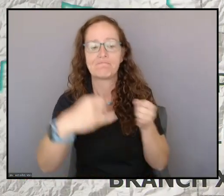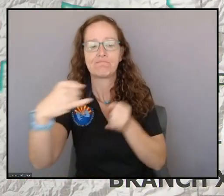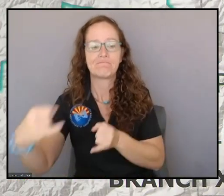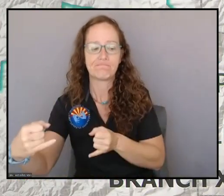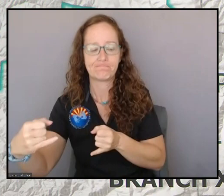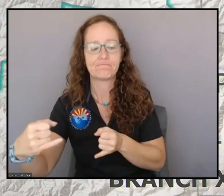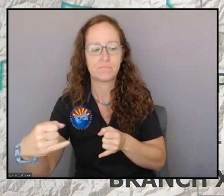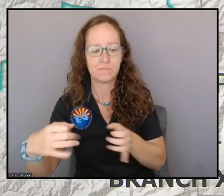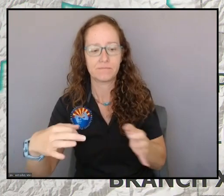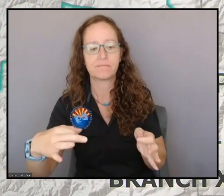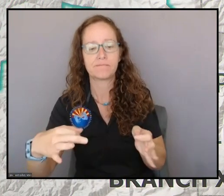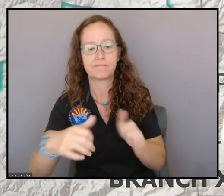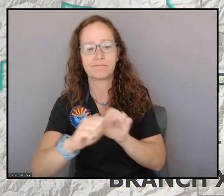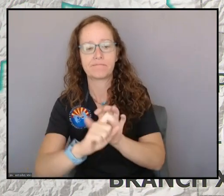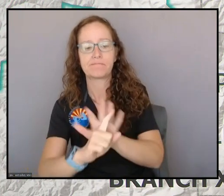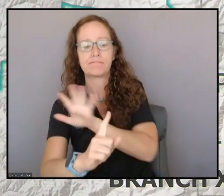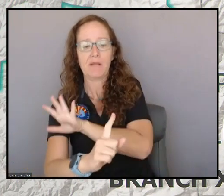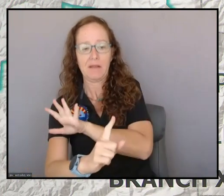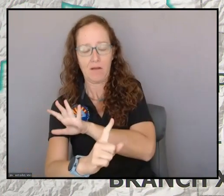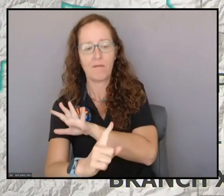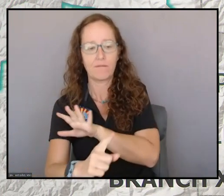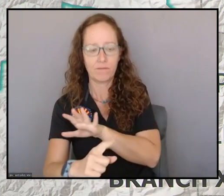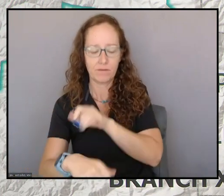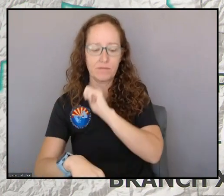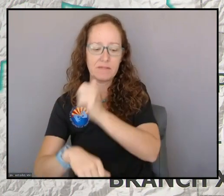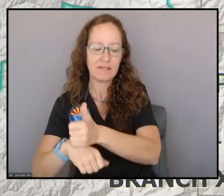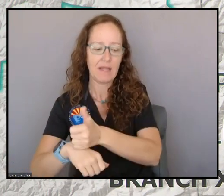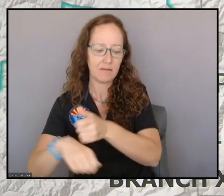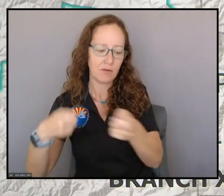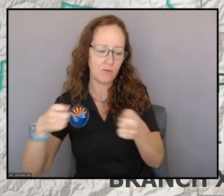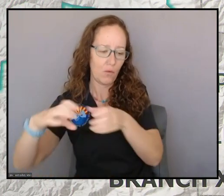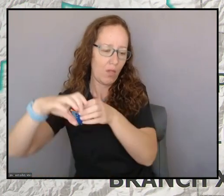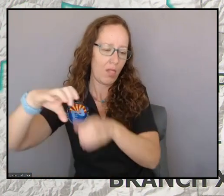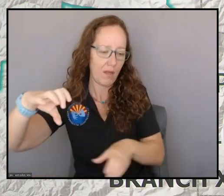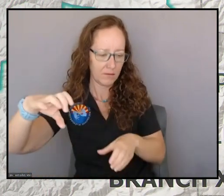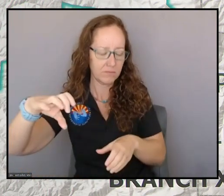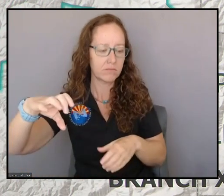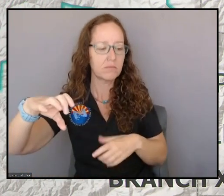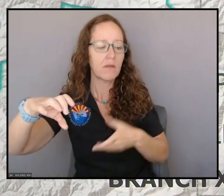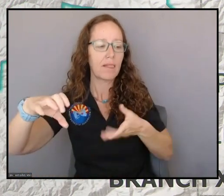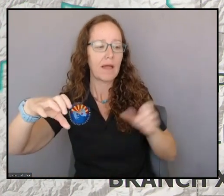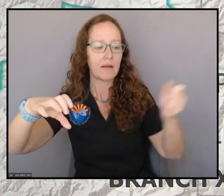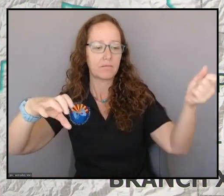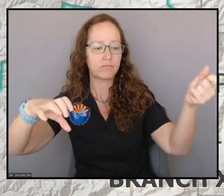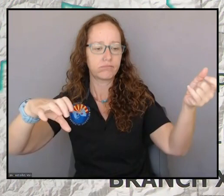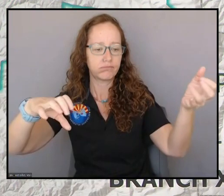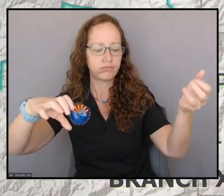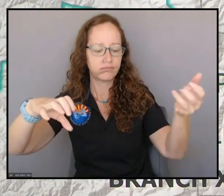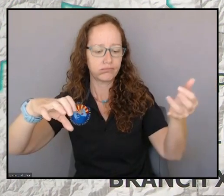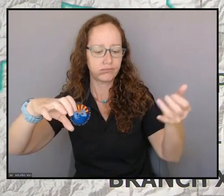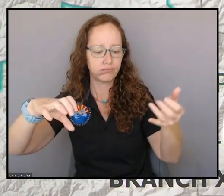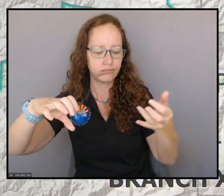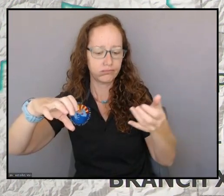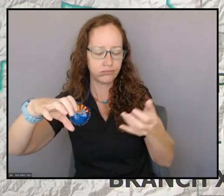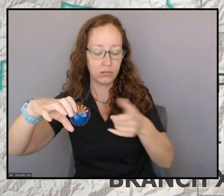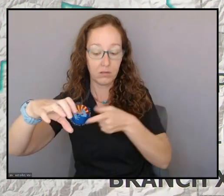fire to back to those in a controlled manner where when it gets to our control lines, they will be prepped. They will be